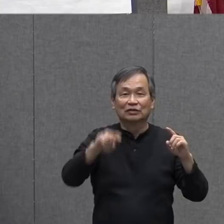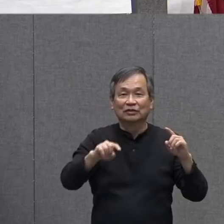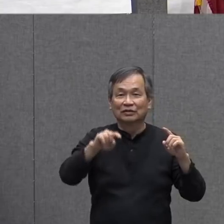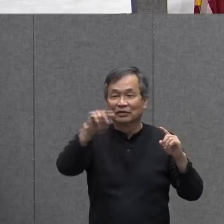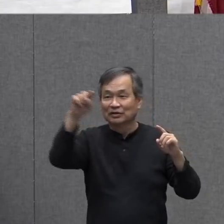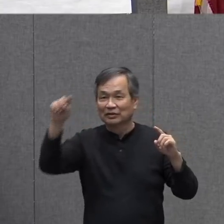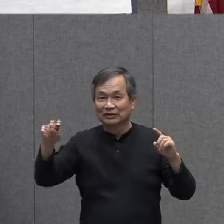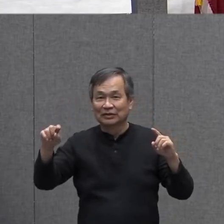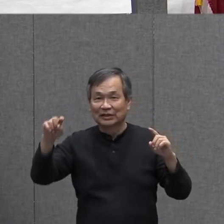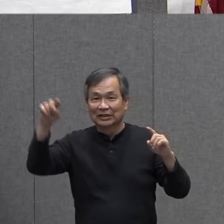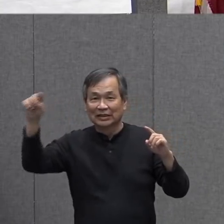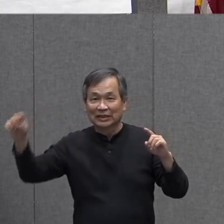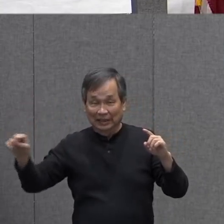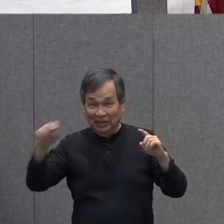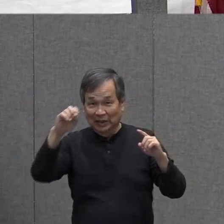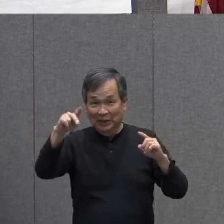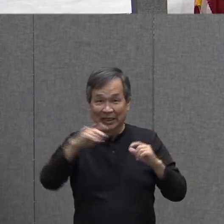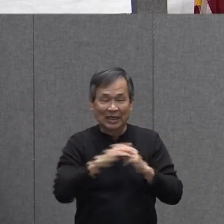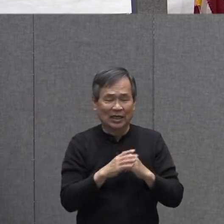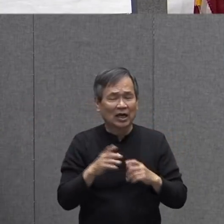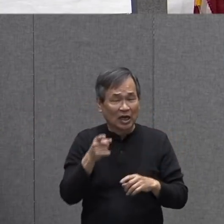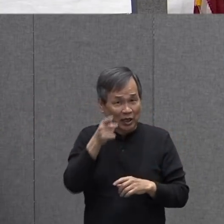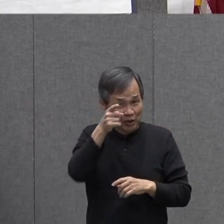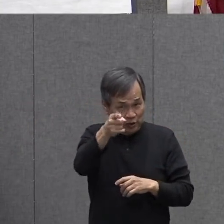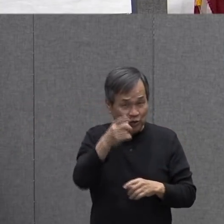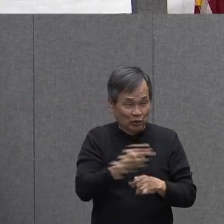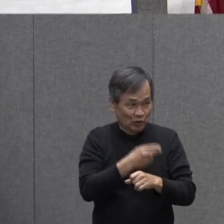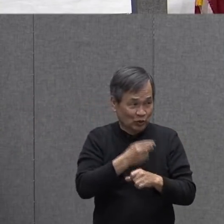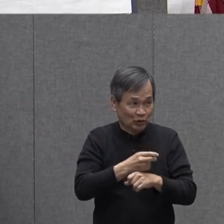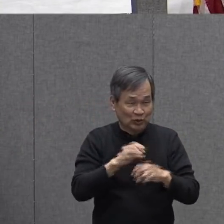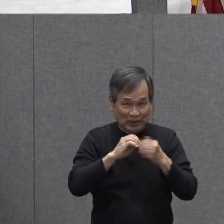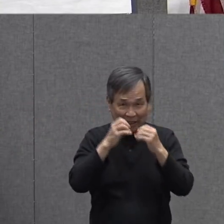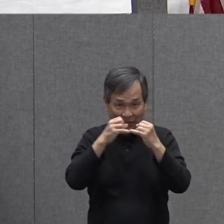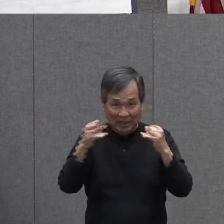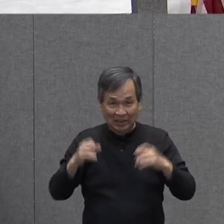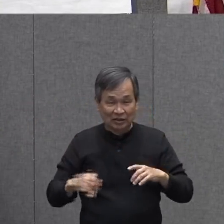And a little later in the lesson, you'll be using a number line as well. So let's go back to our,